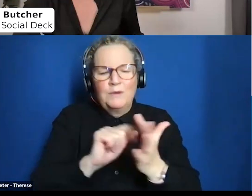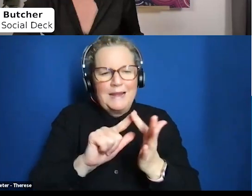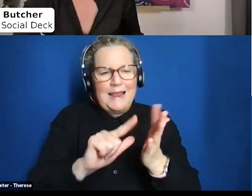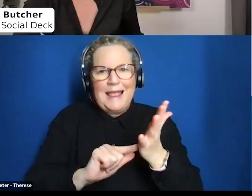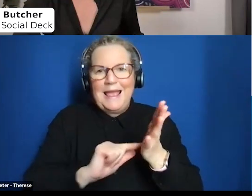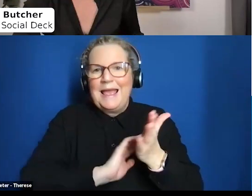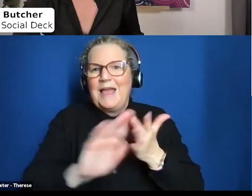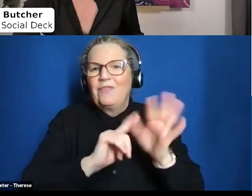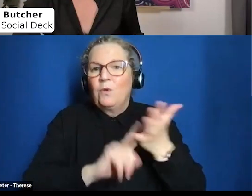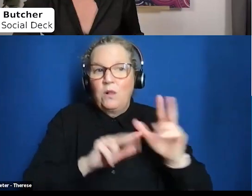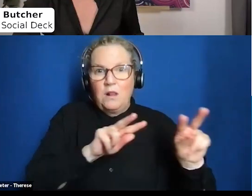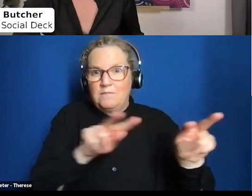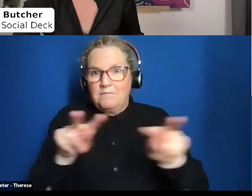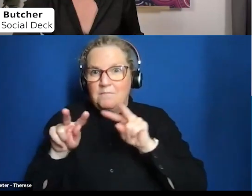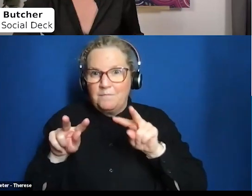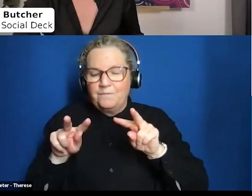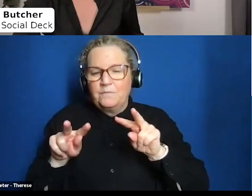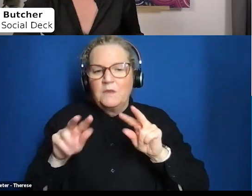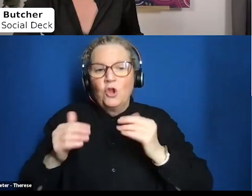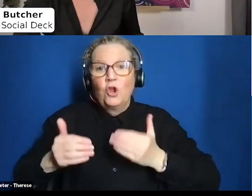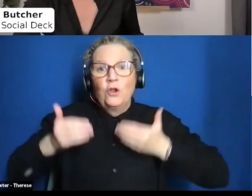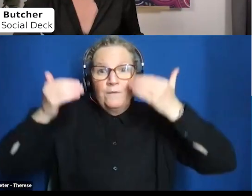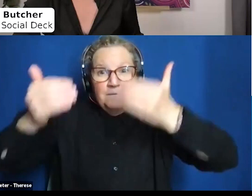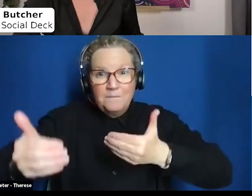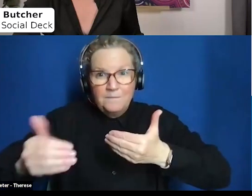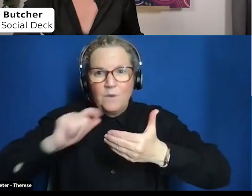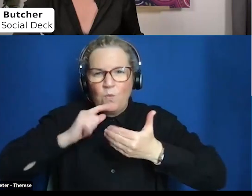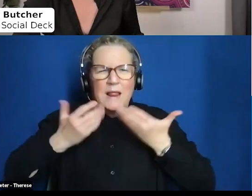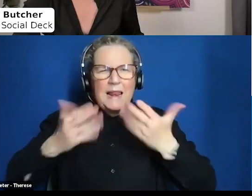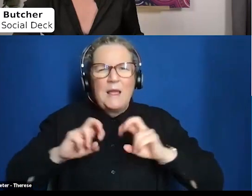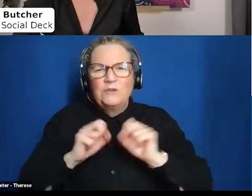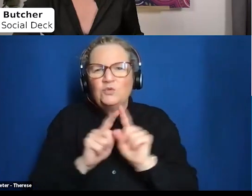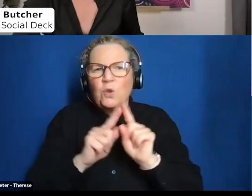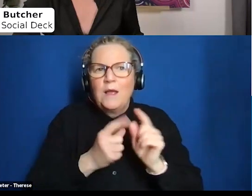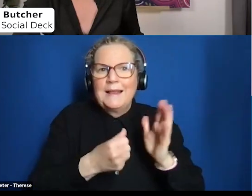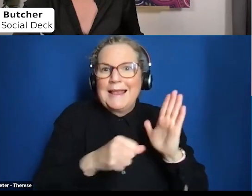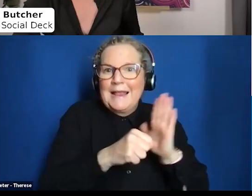it will in time enable issues such as economic inclusion